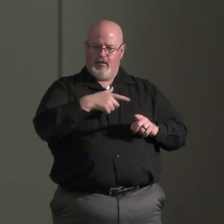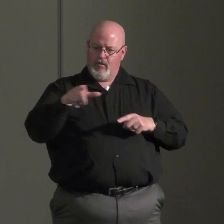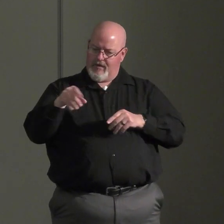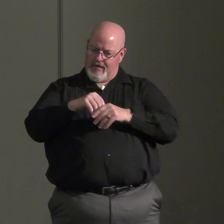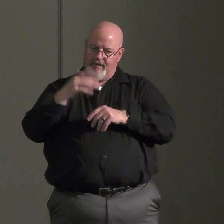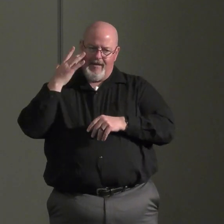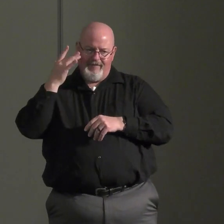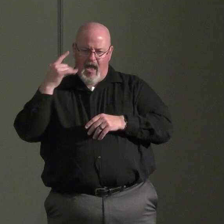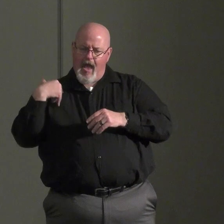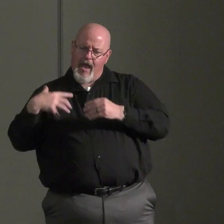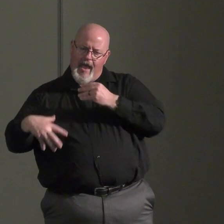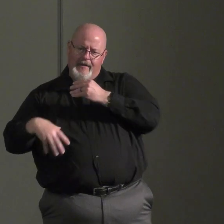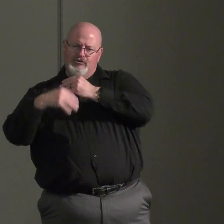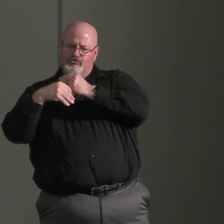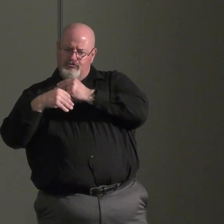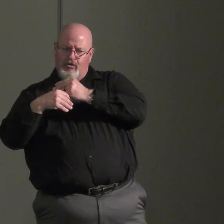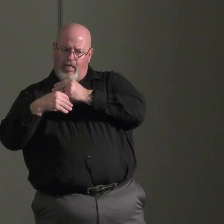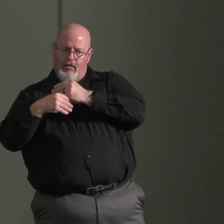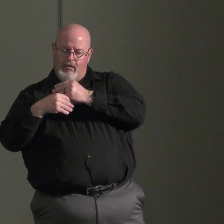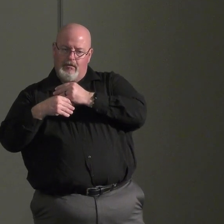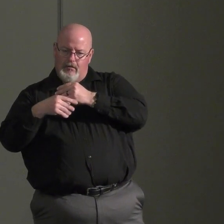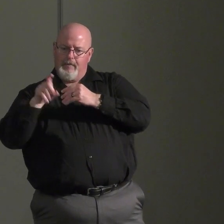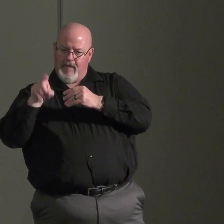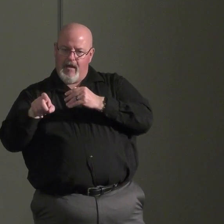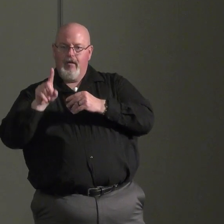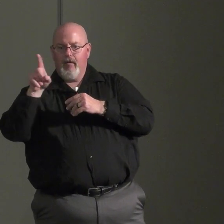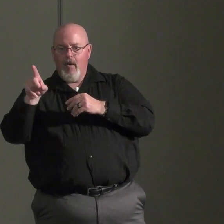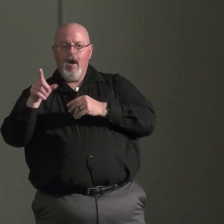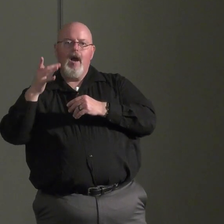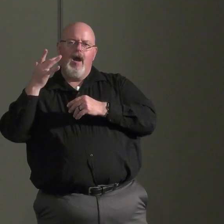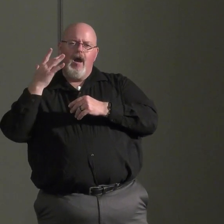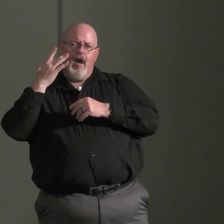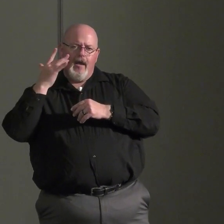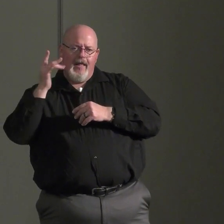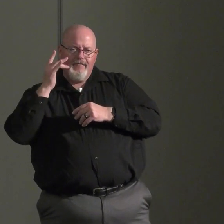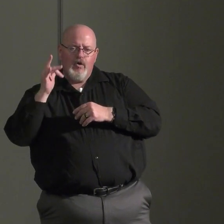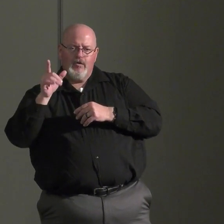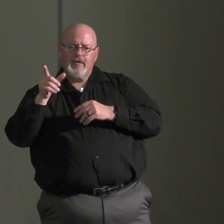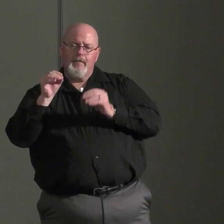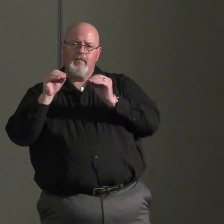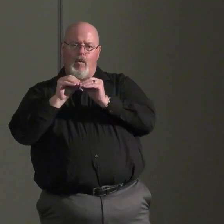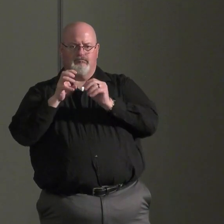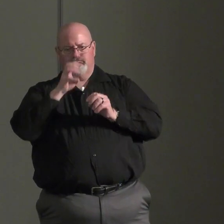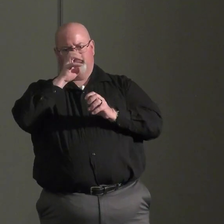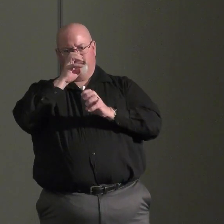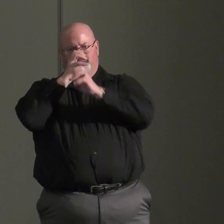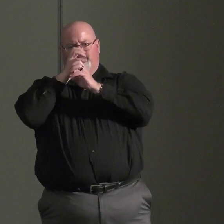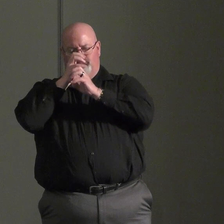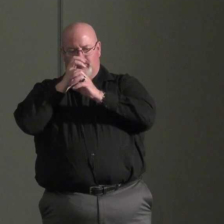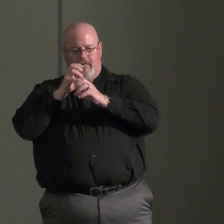got an additional set that you have to go to. California is a little more stricter around